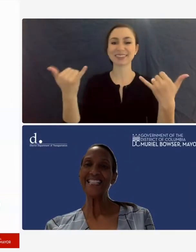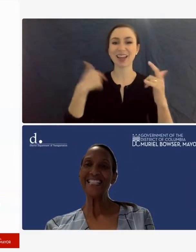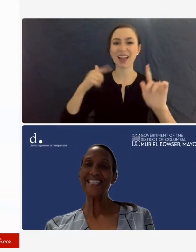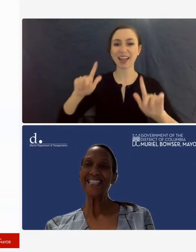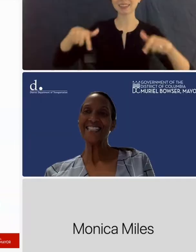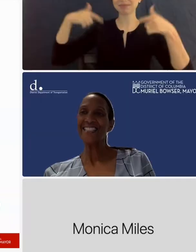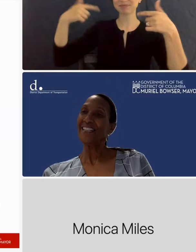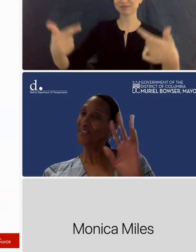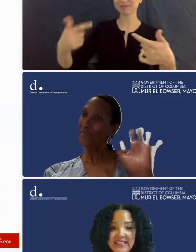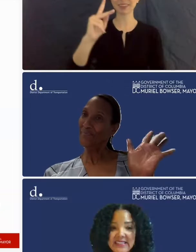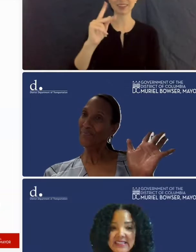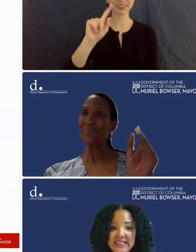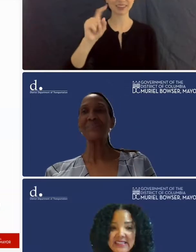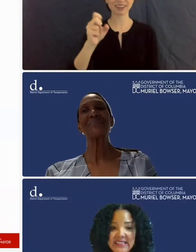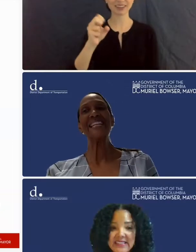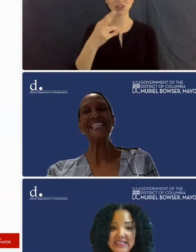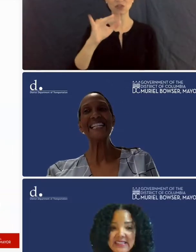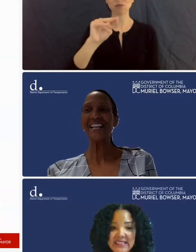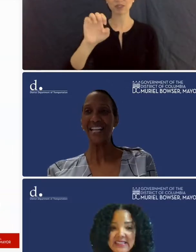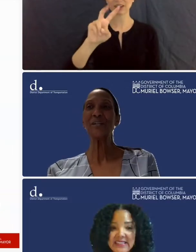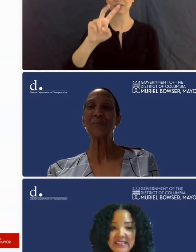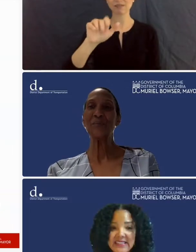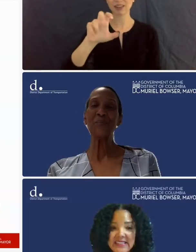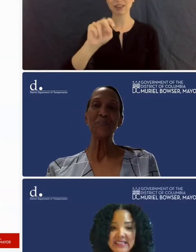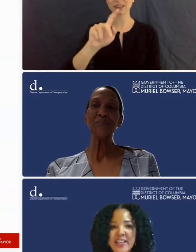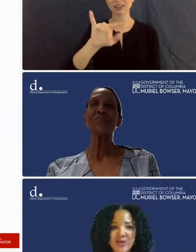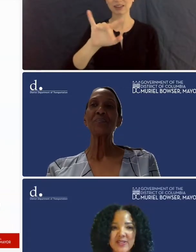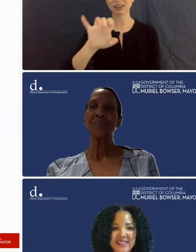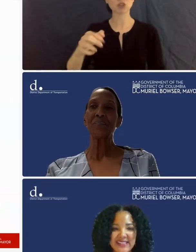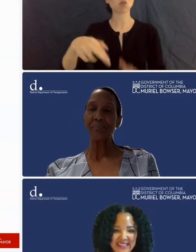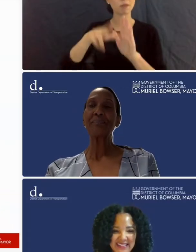catherine valentine just to go over some housekeeping rules okay